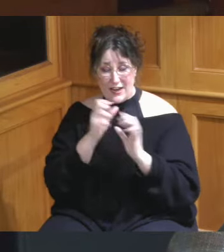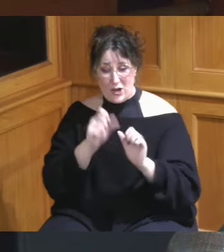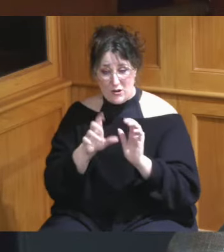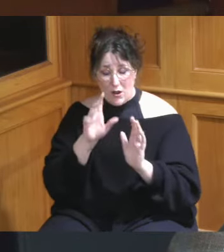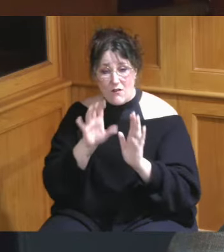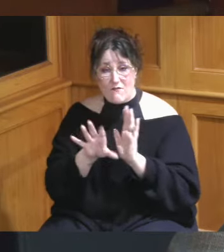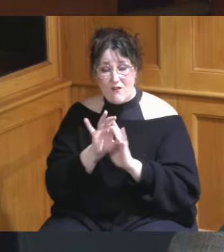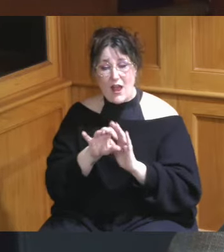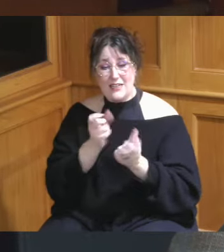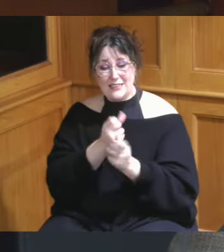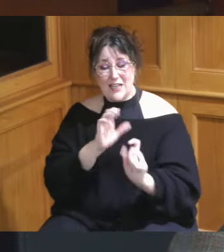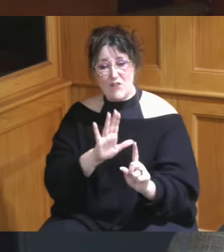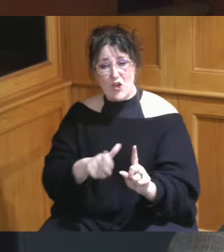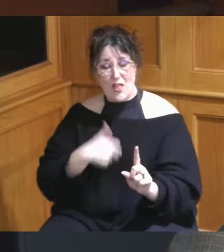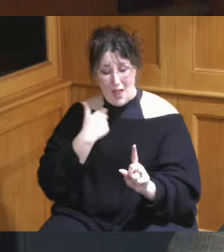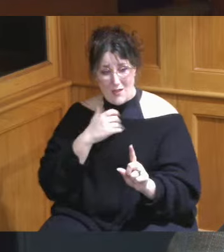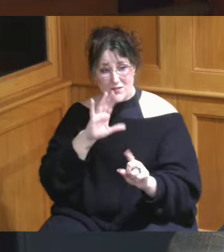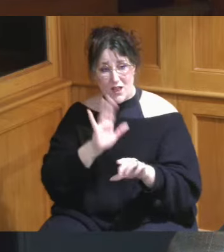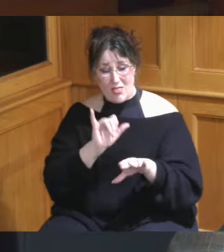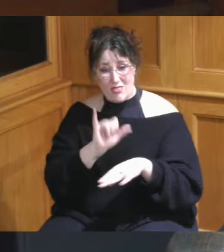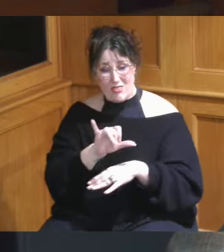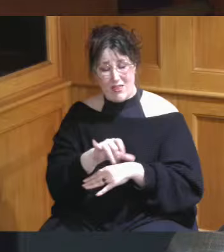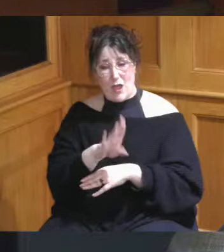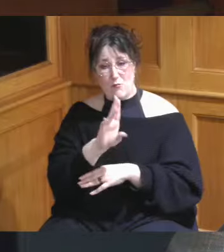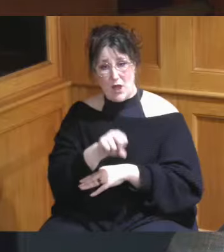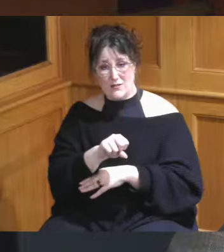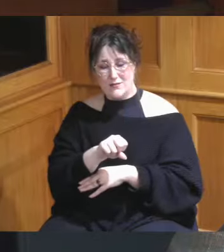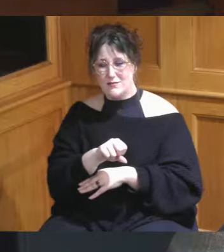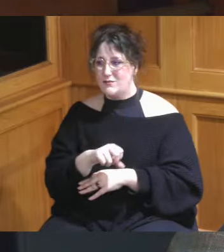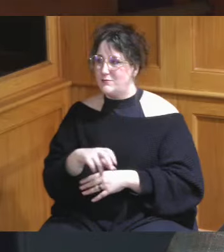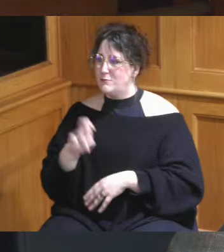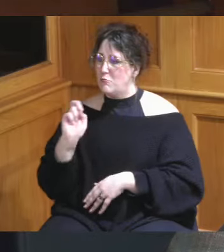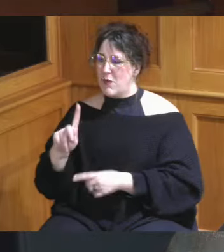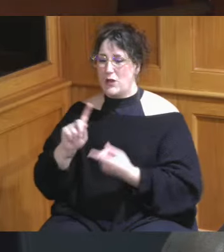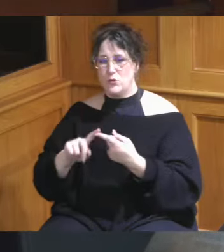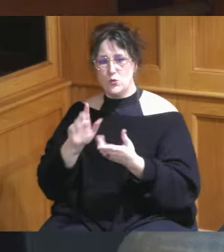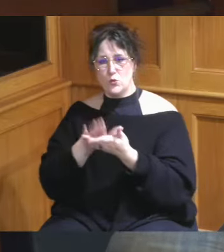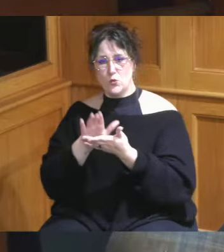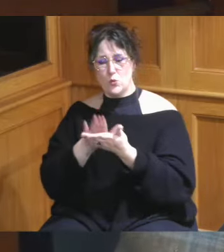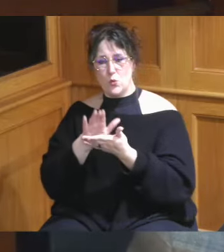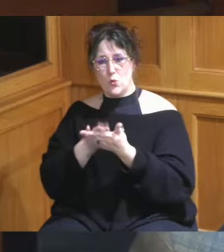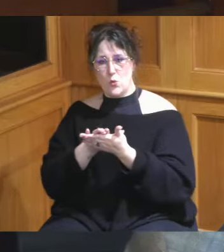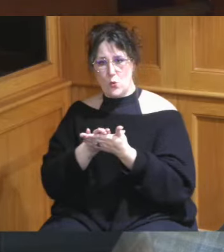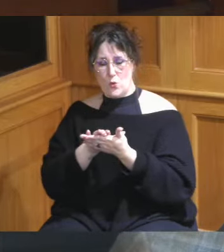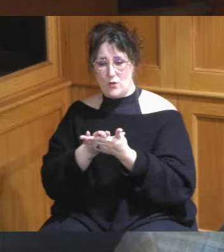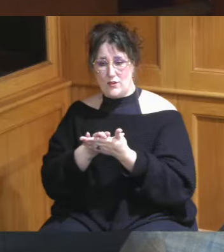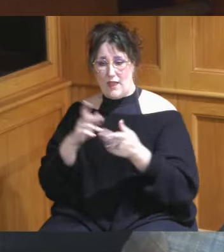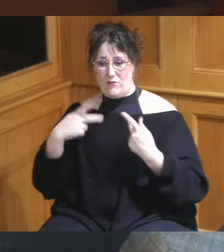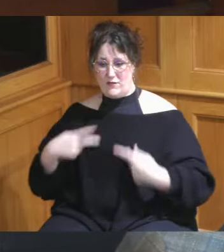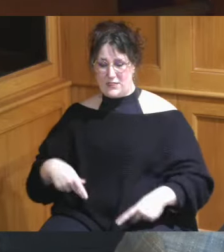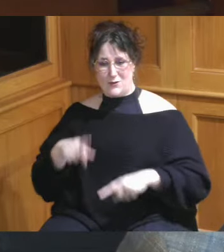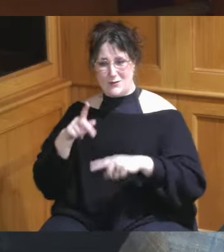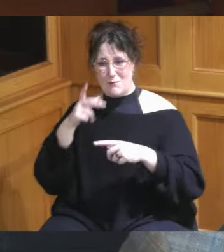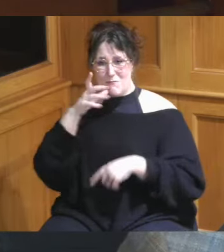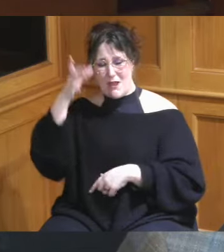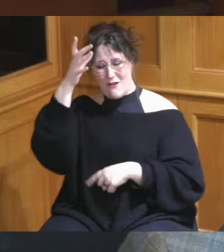things back to school going on there and getting physicals. Parents can't afford it on that bus.